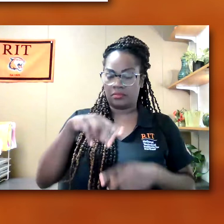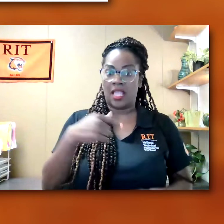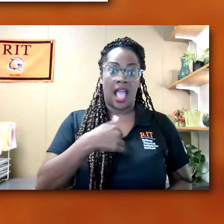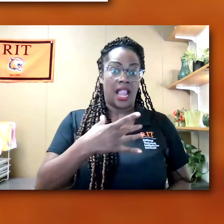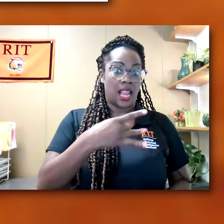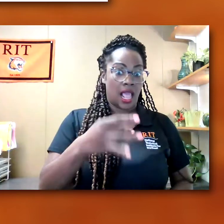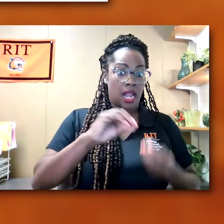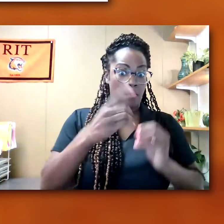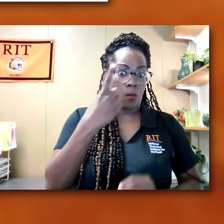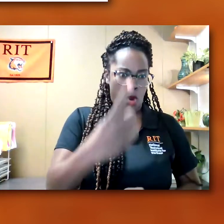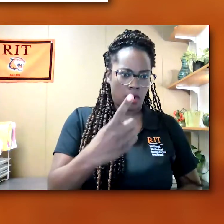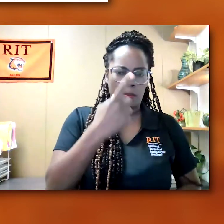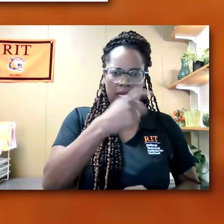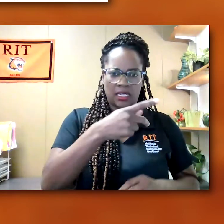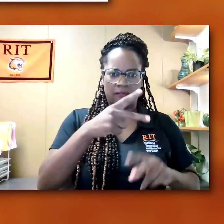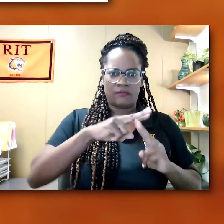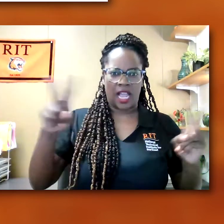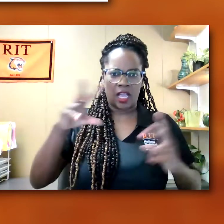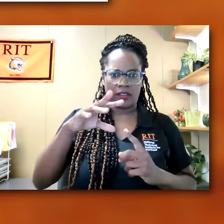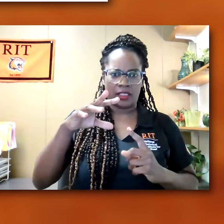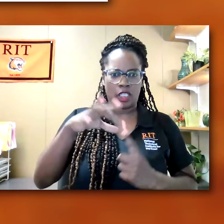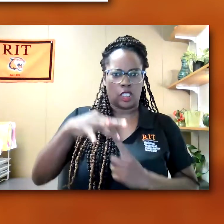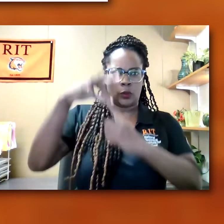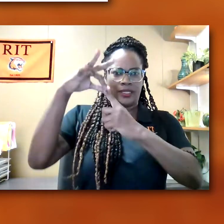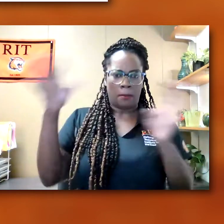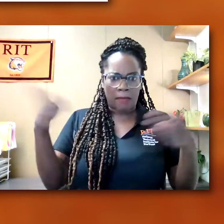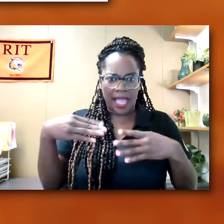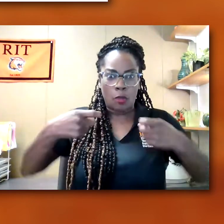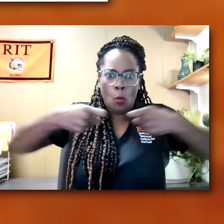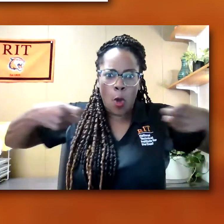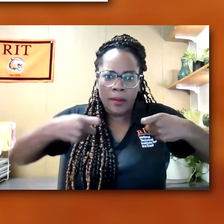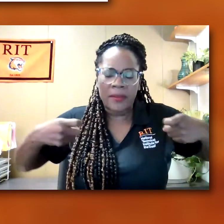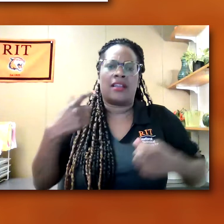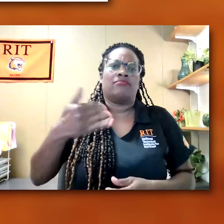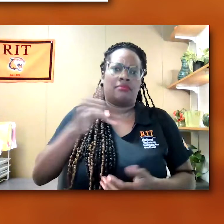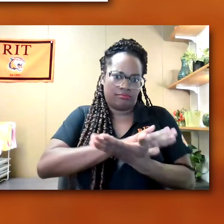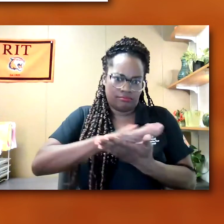So, looking over that, number one was very unique with the boxes